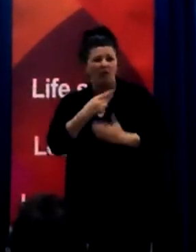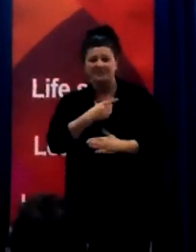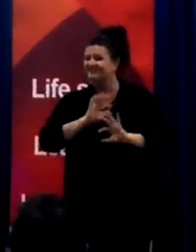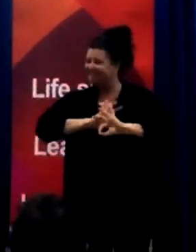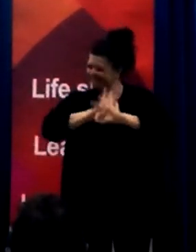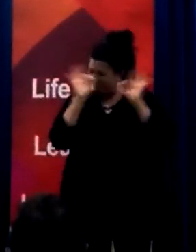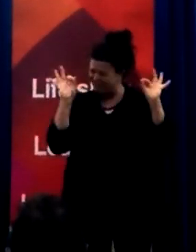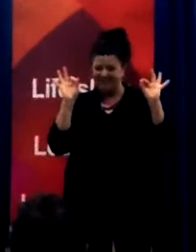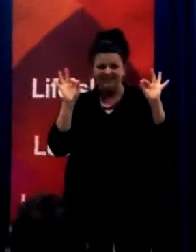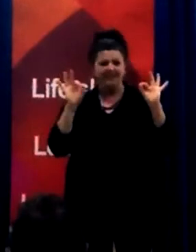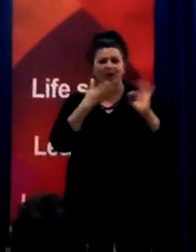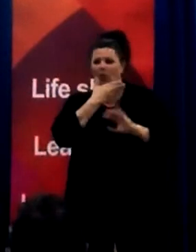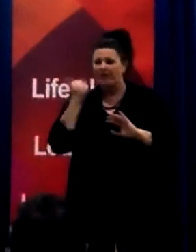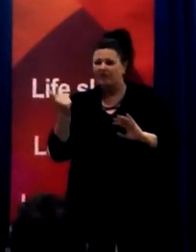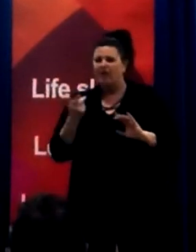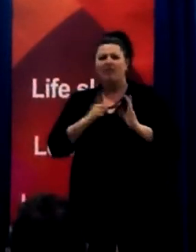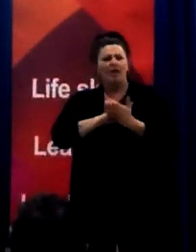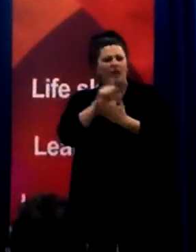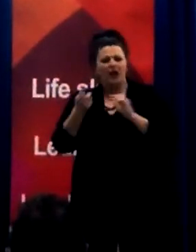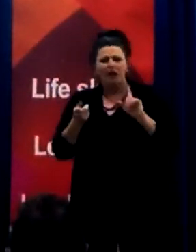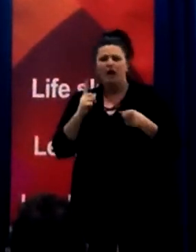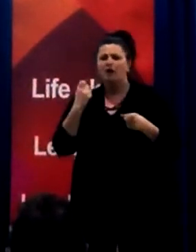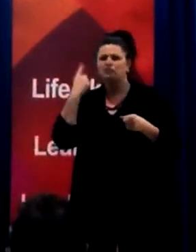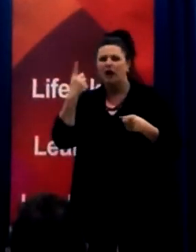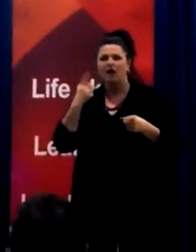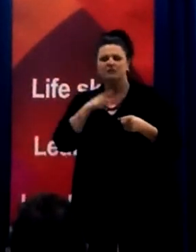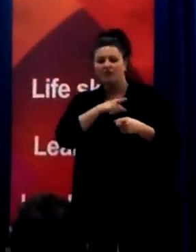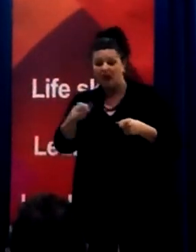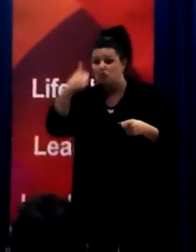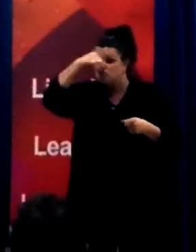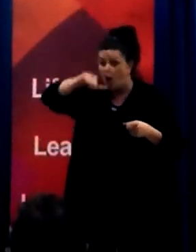Eventually, when I realised that people knowing I have a hearing loss and them being interested